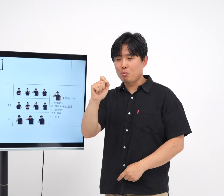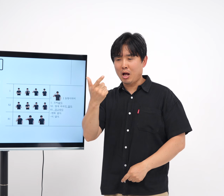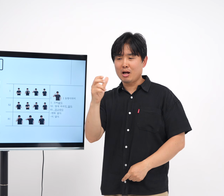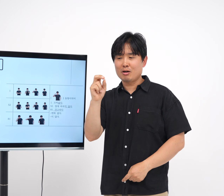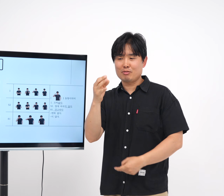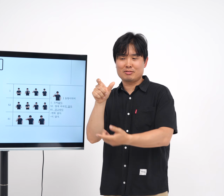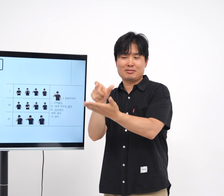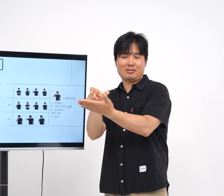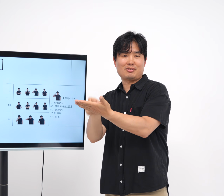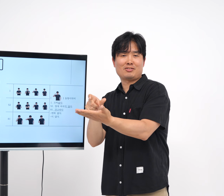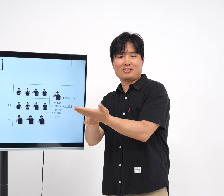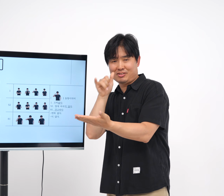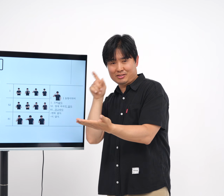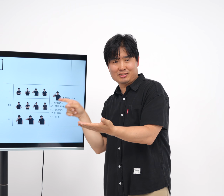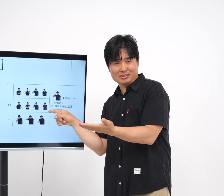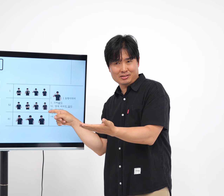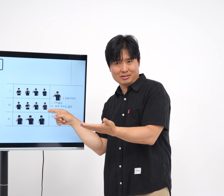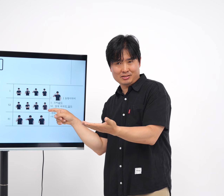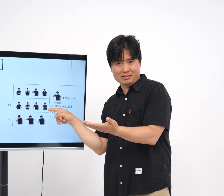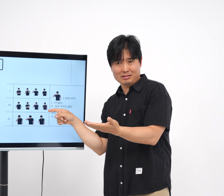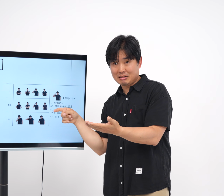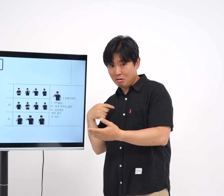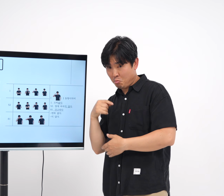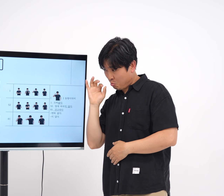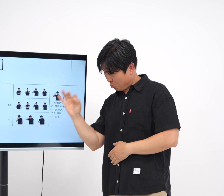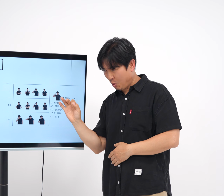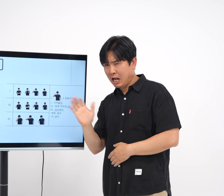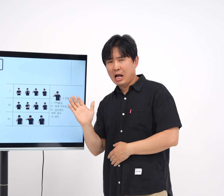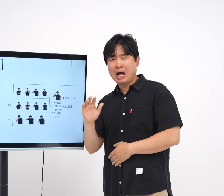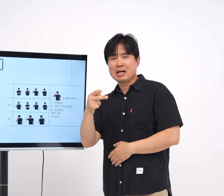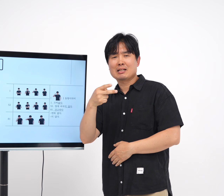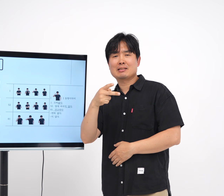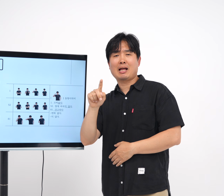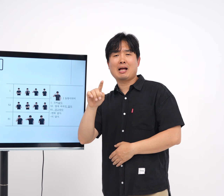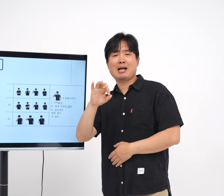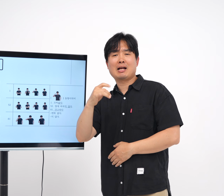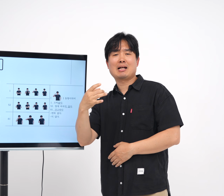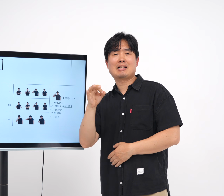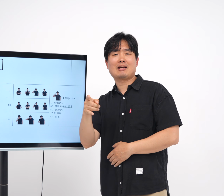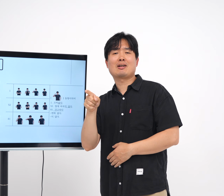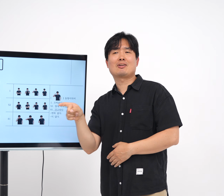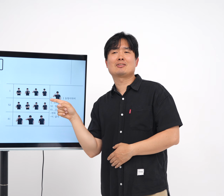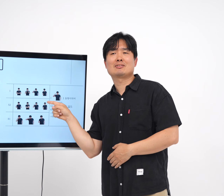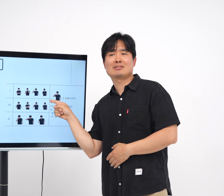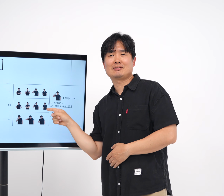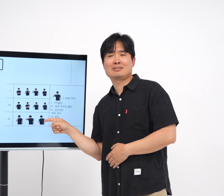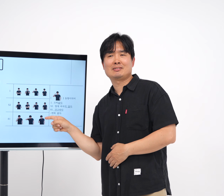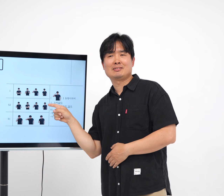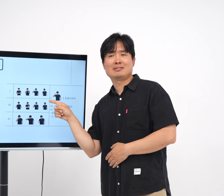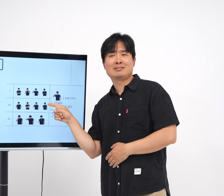are all classified as idiomatic sign words. However, in my view, these are not idioms but polysemous words.